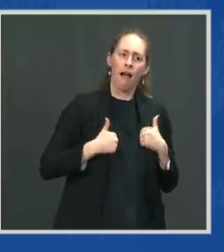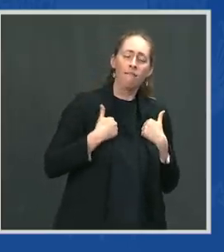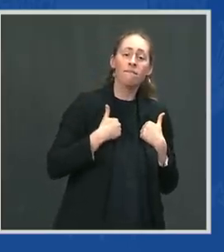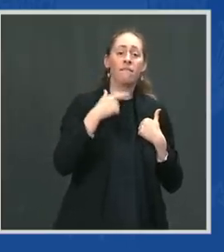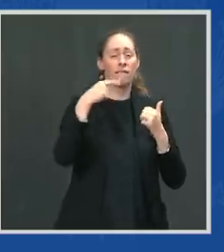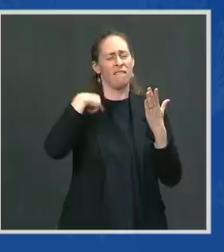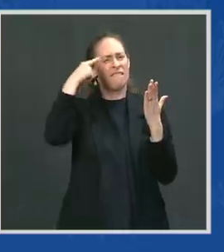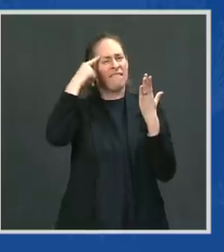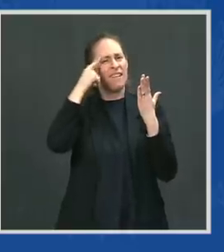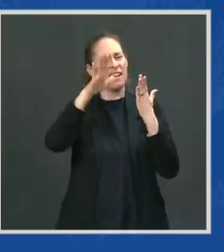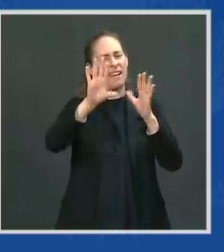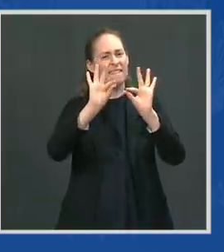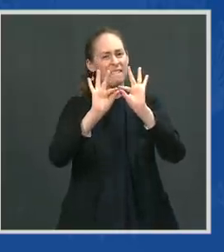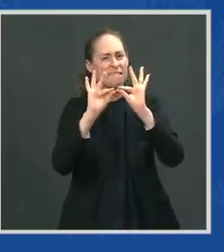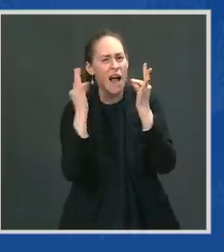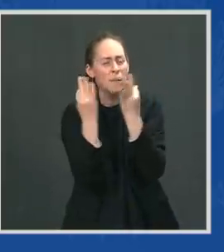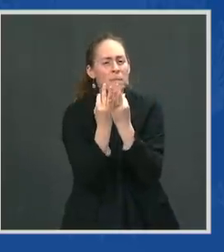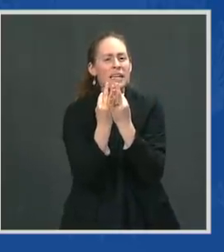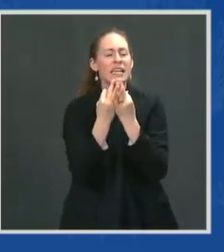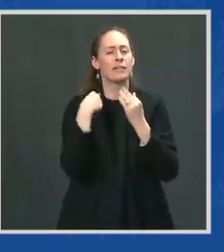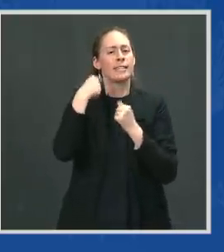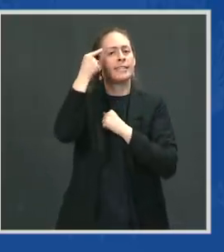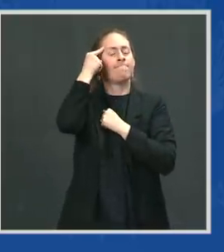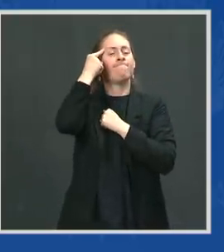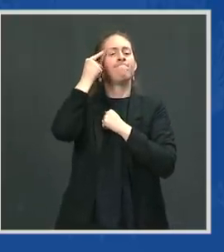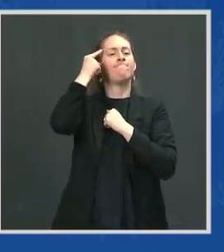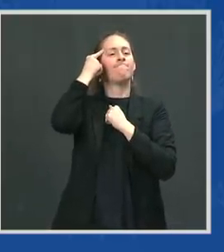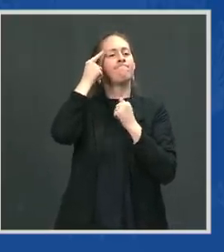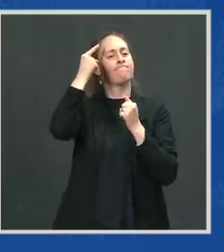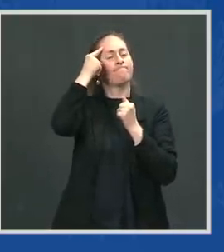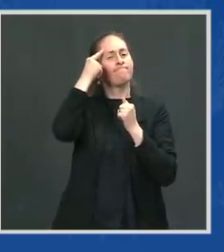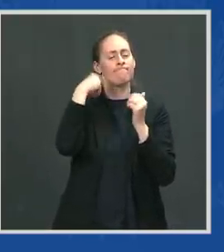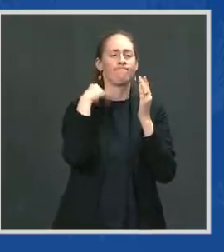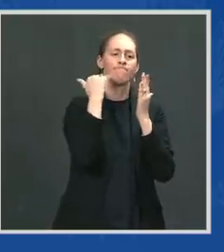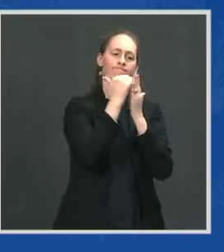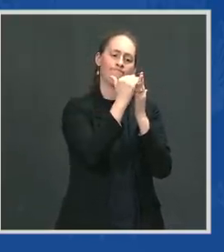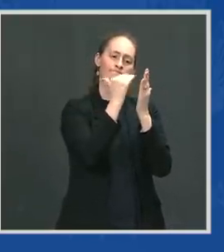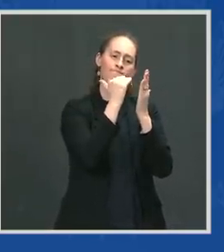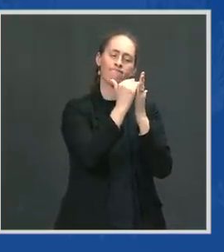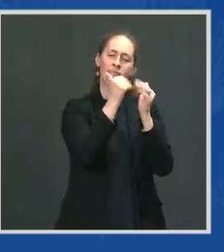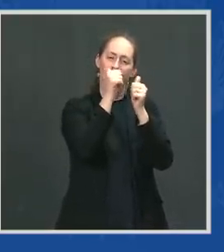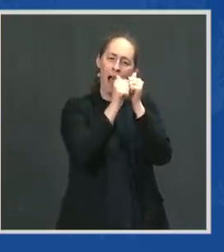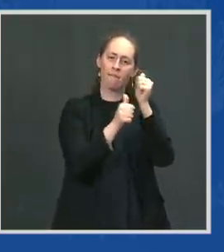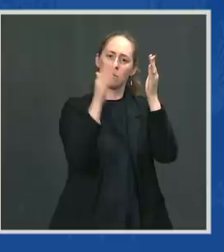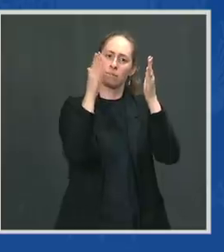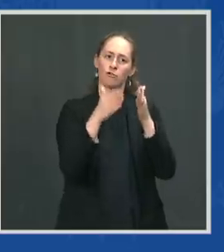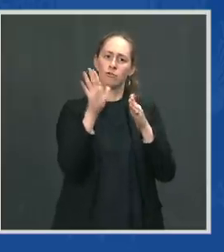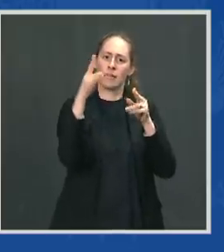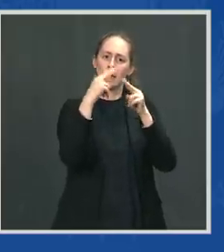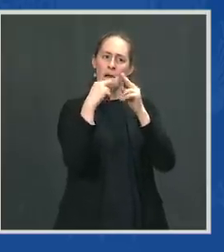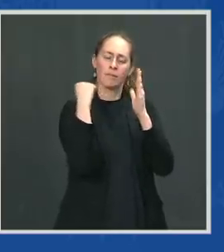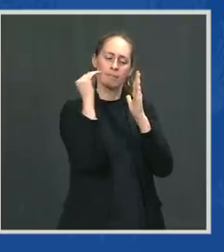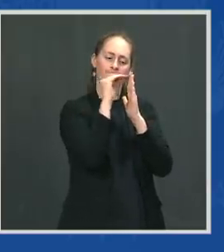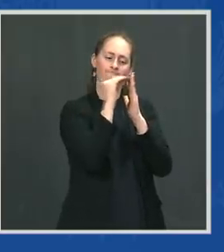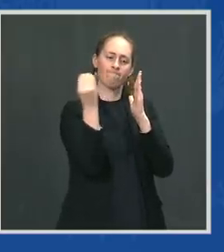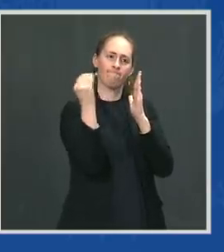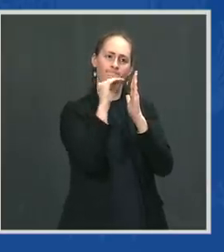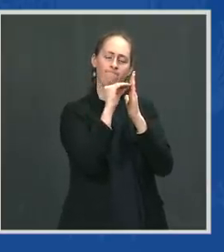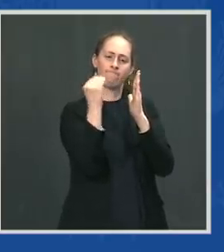An exact accounting of every single solitary one needs to be had. As of the day -- today,